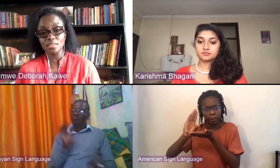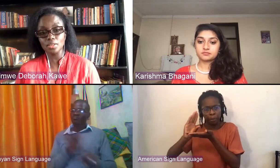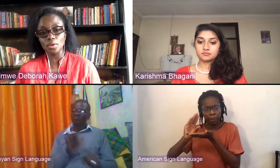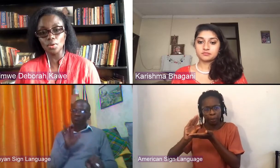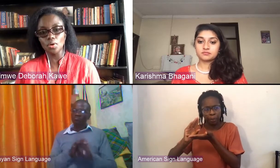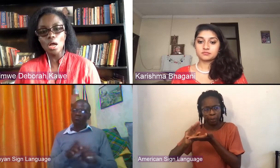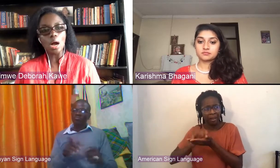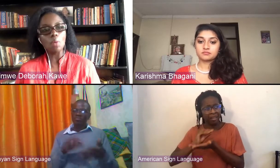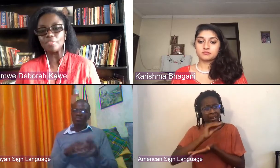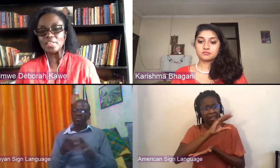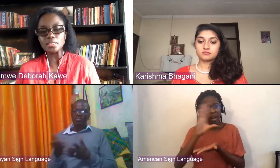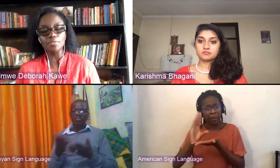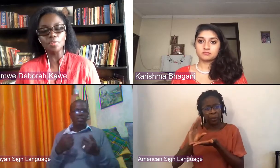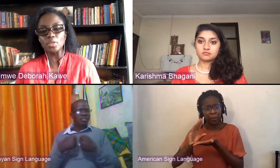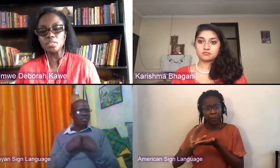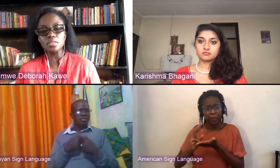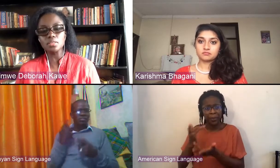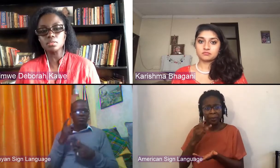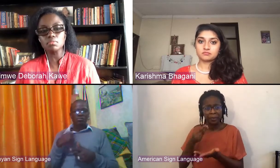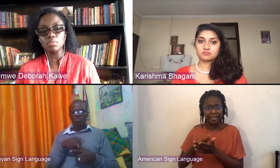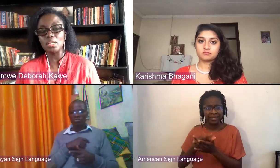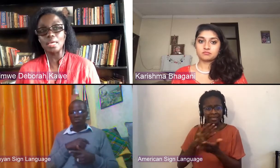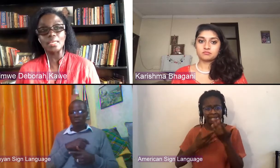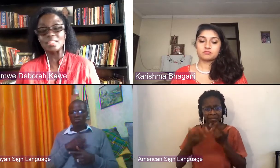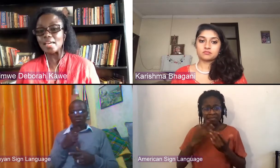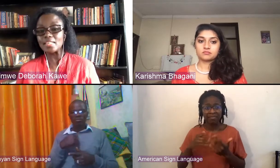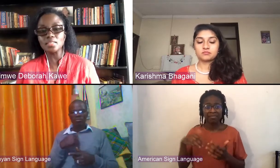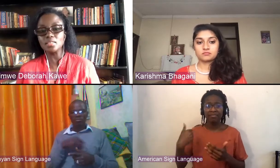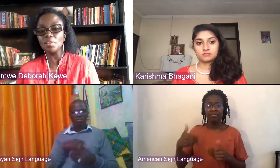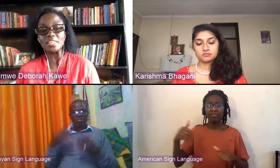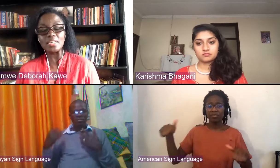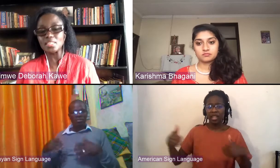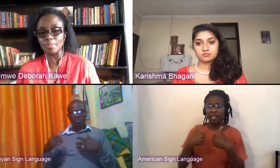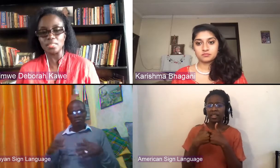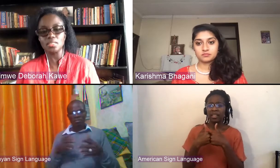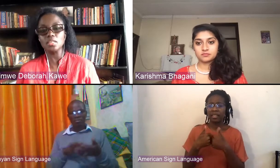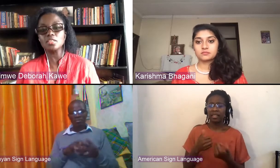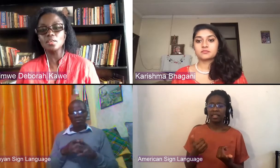you know, our festival is like over 90%